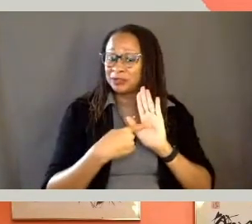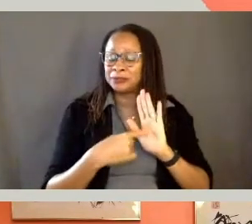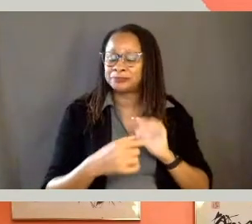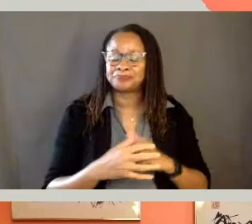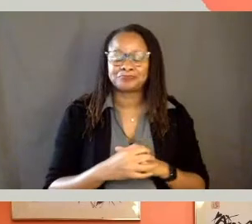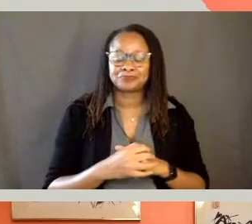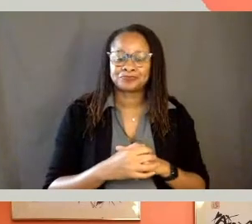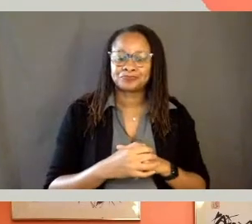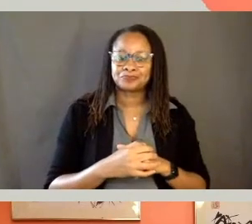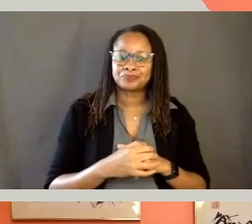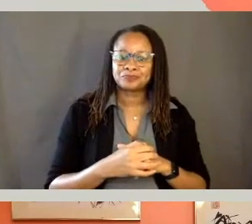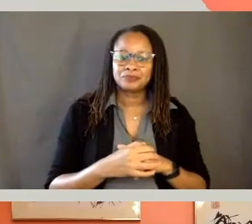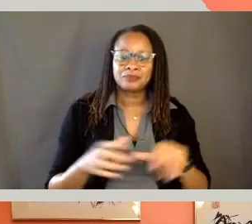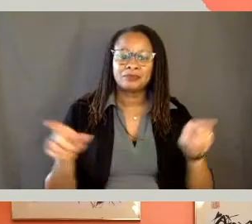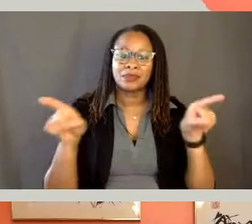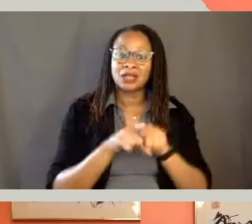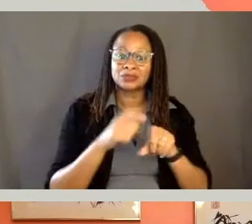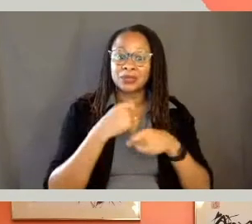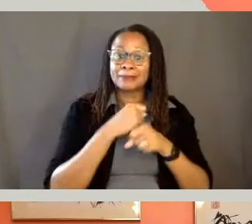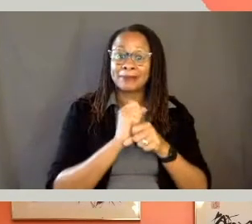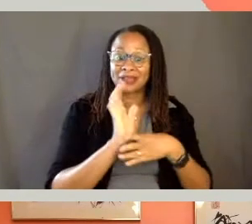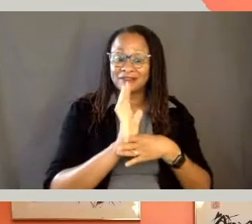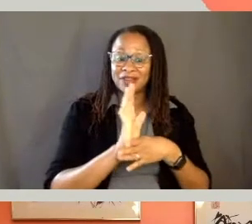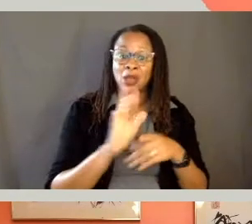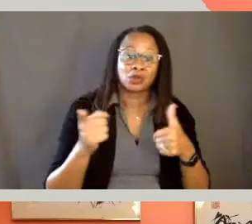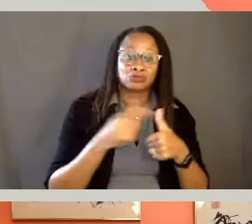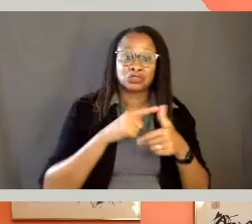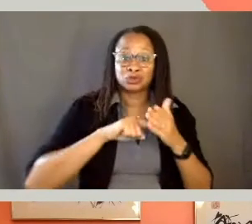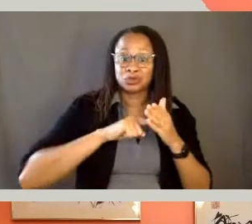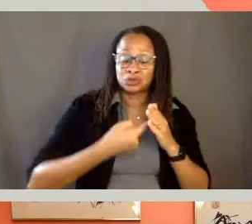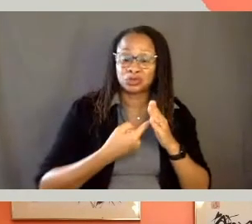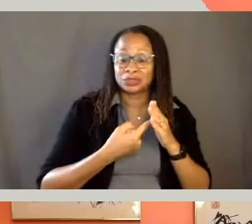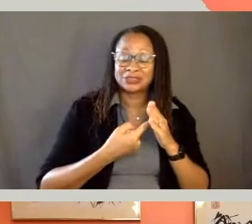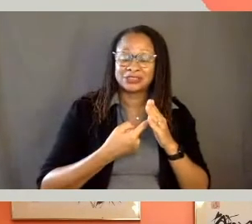You know, when we originally began to craft this narrative,